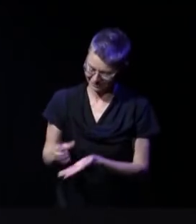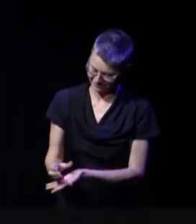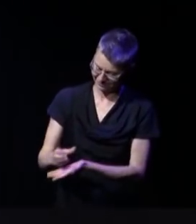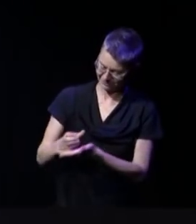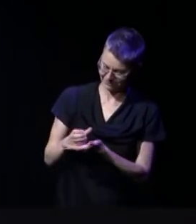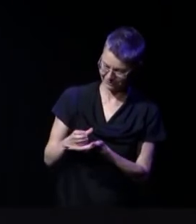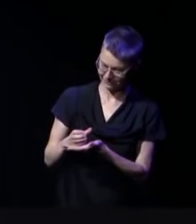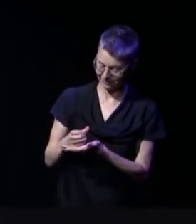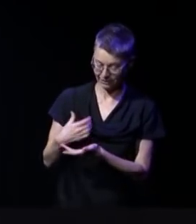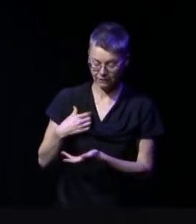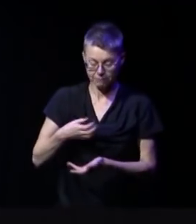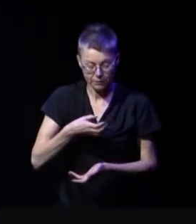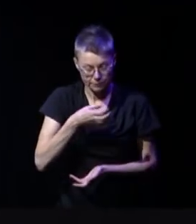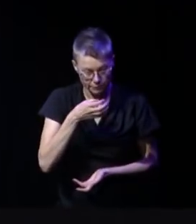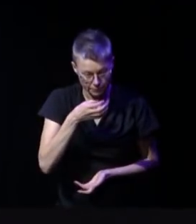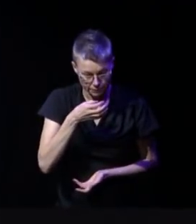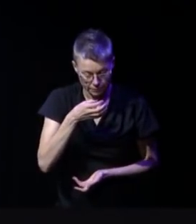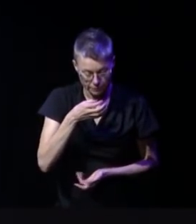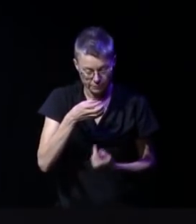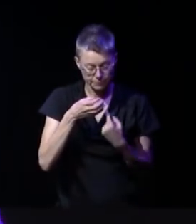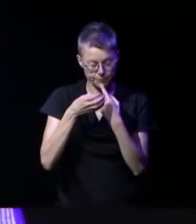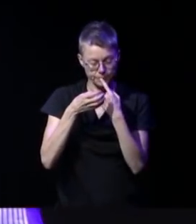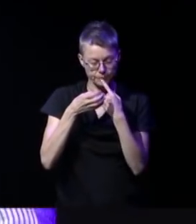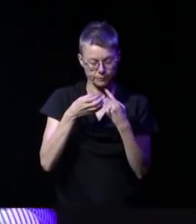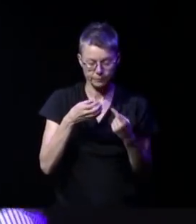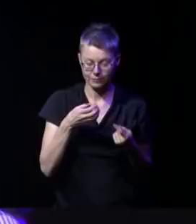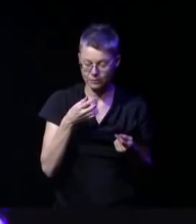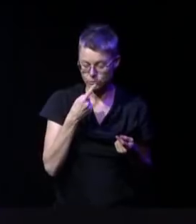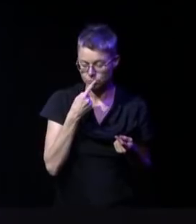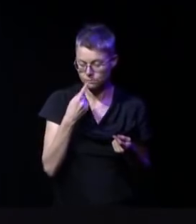When I lifted the cup to my lips, the tangy sweet of the tea was a revelation.